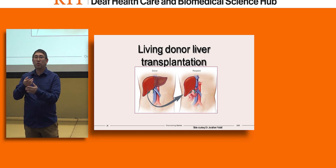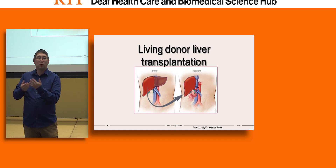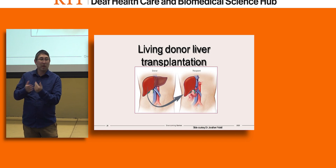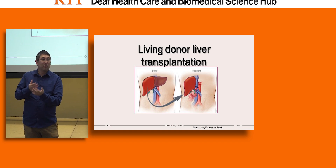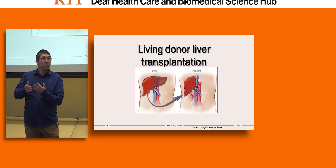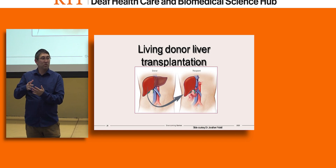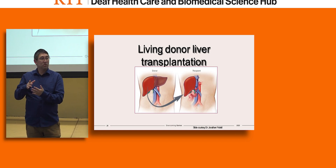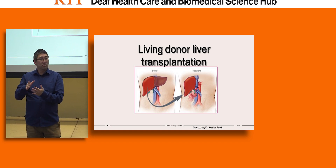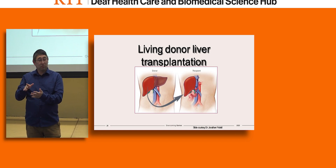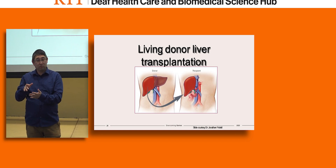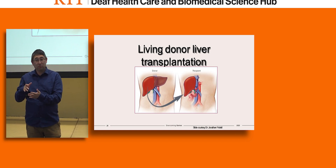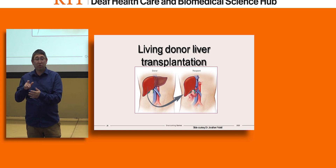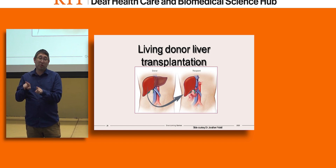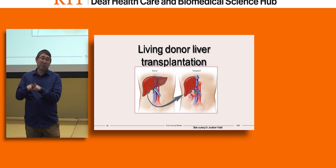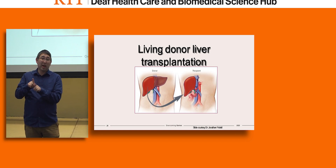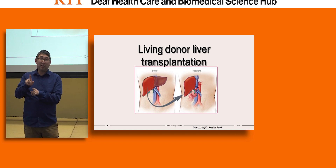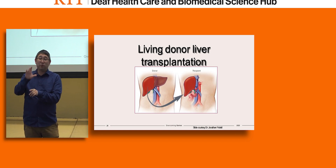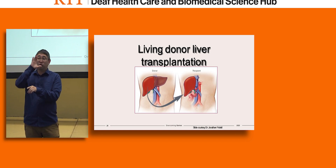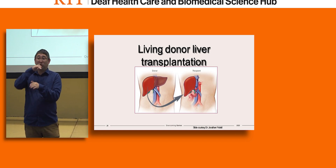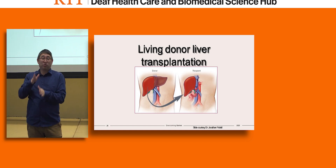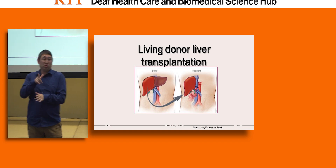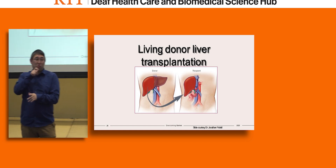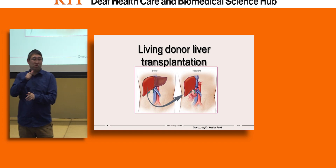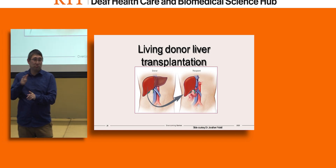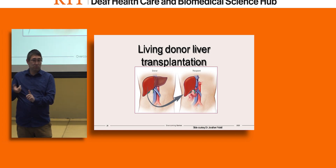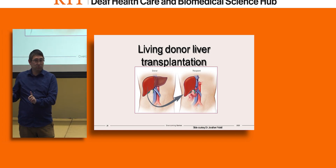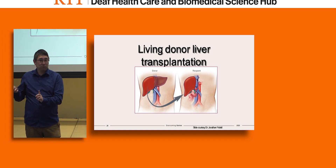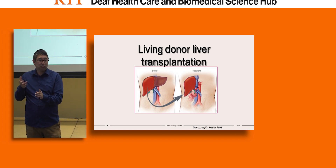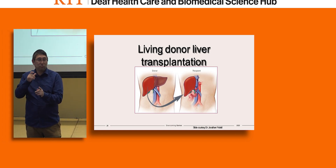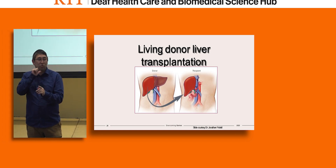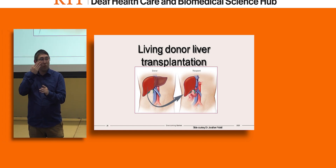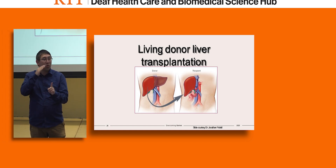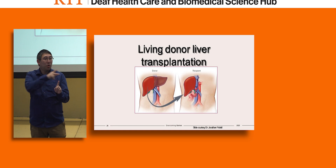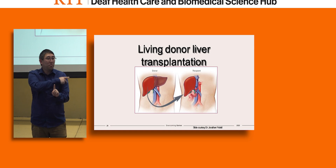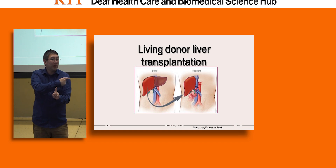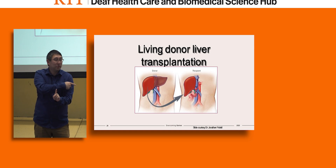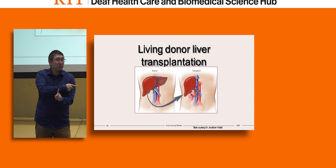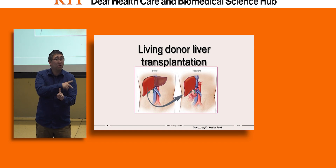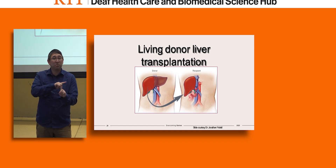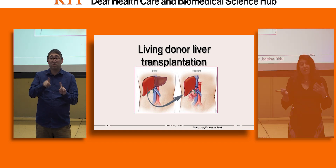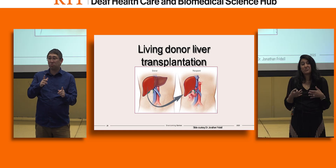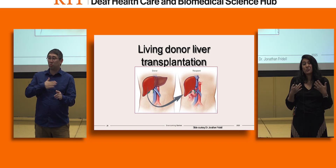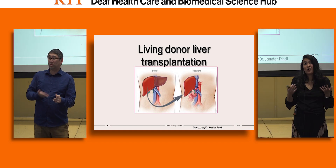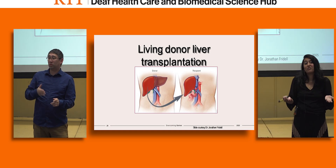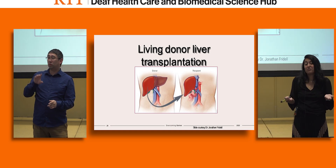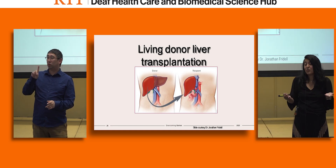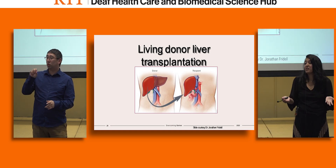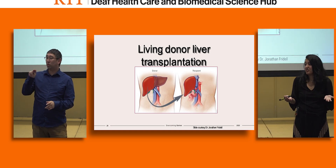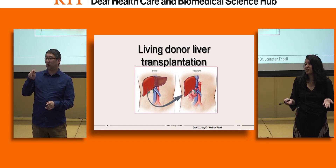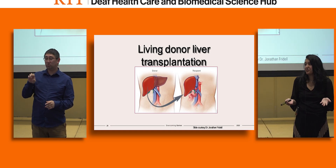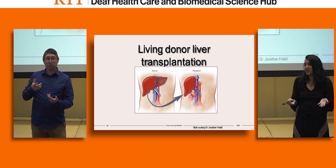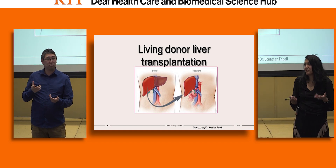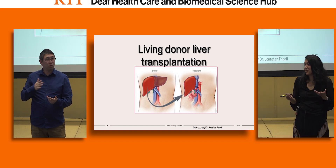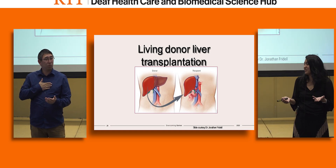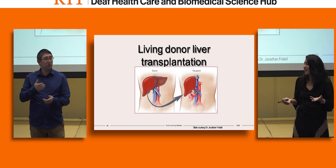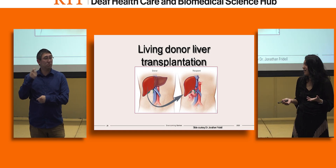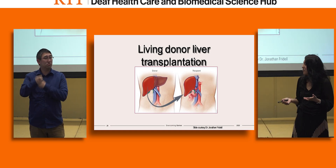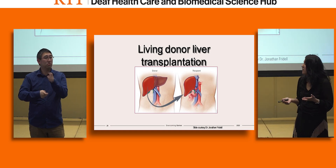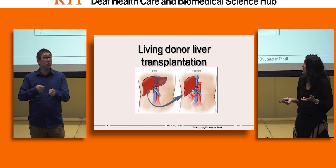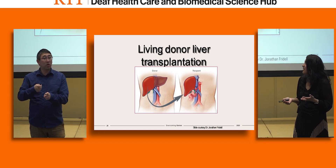or we actually have altruistic donors too, so, people who don't know the person but want to donate, want to help.